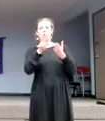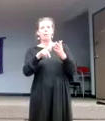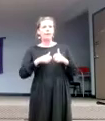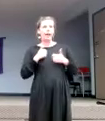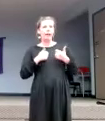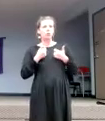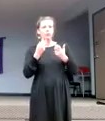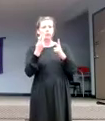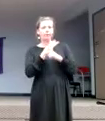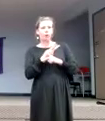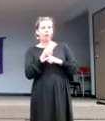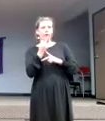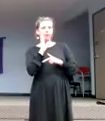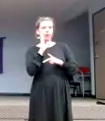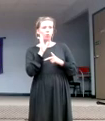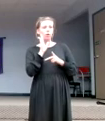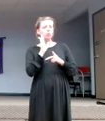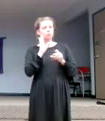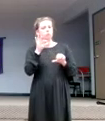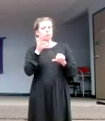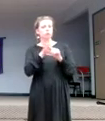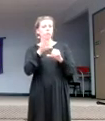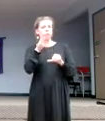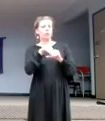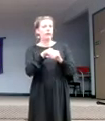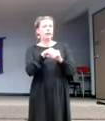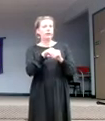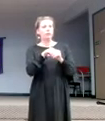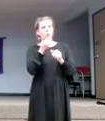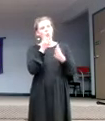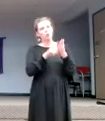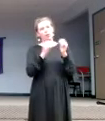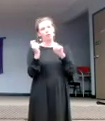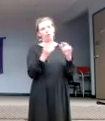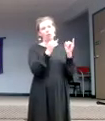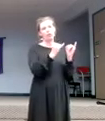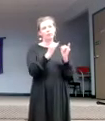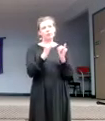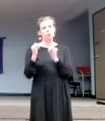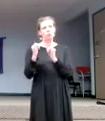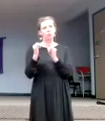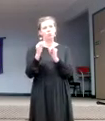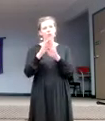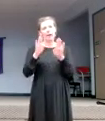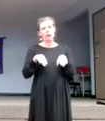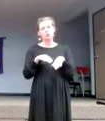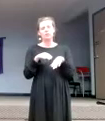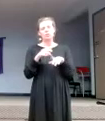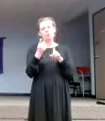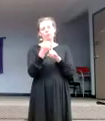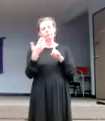and we can go ahead and we can look at each property individually or have that. have those property owners contact the hotline and we can go into more detail with them and let them